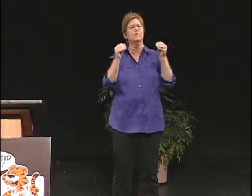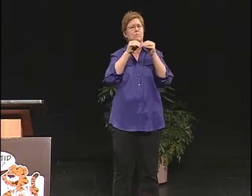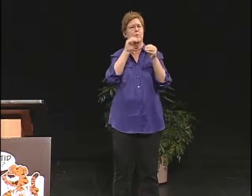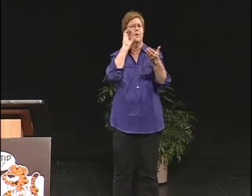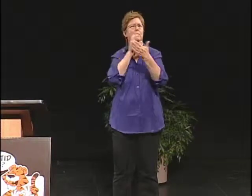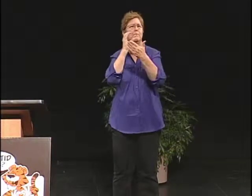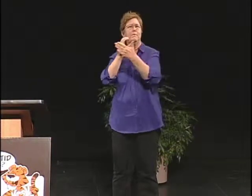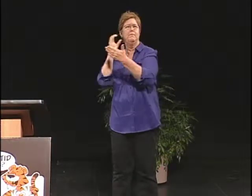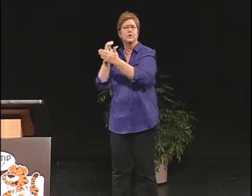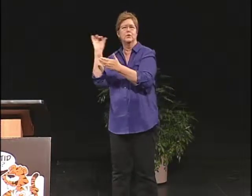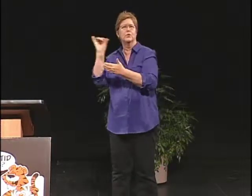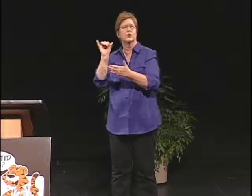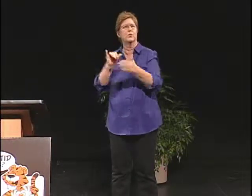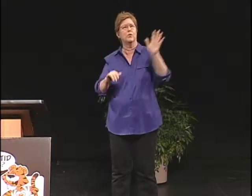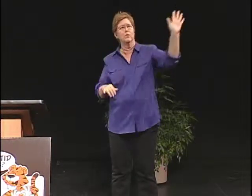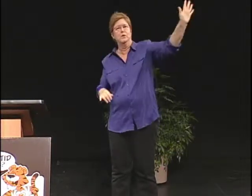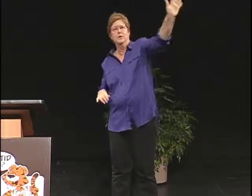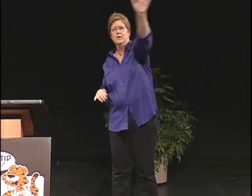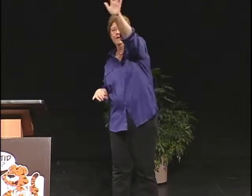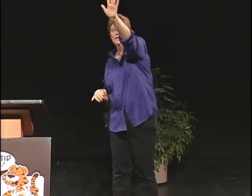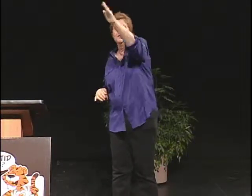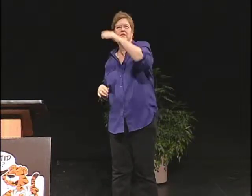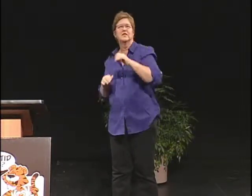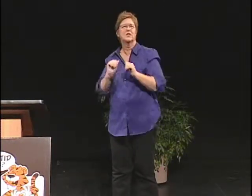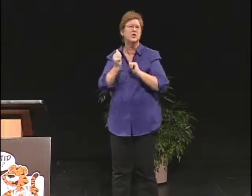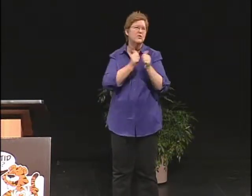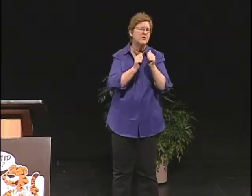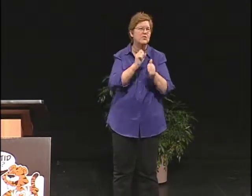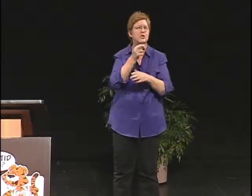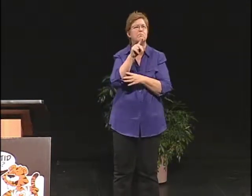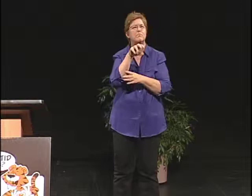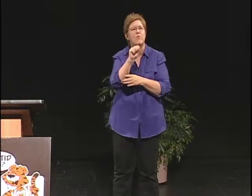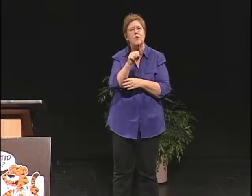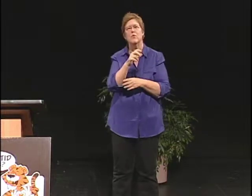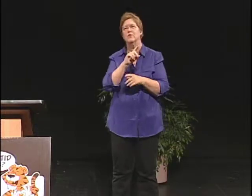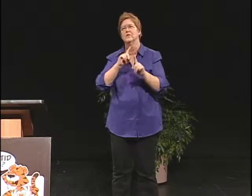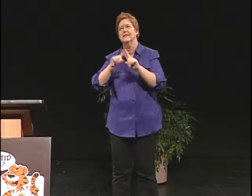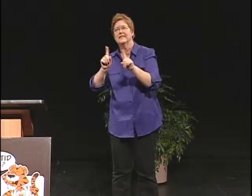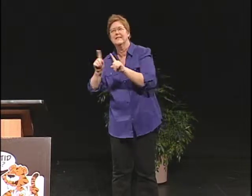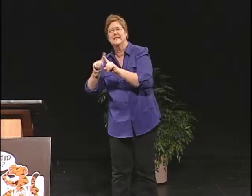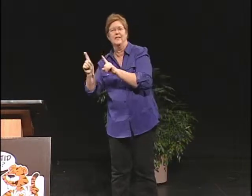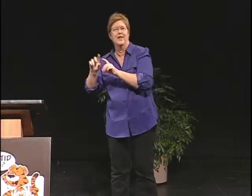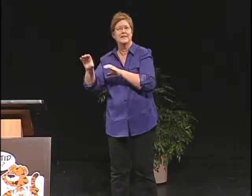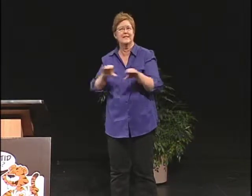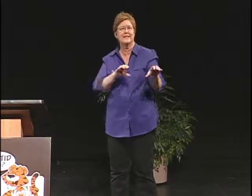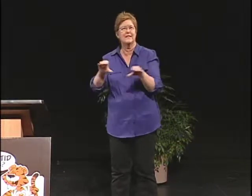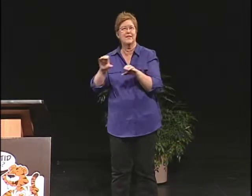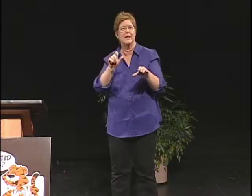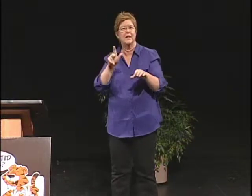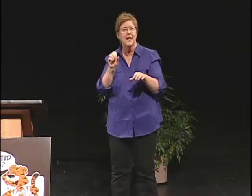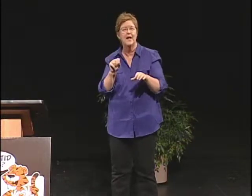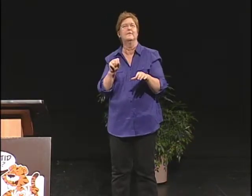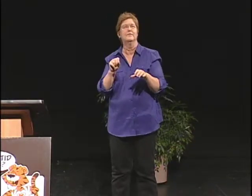We're setting up pictures as a display, different sports items, some of the clubs.